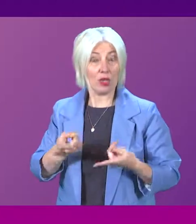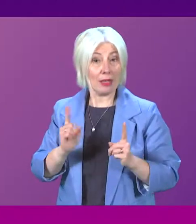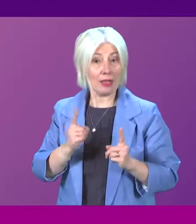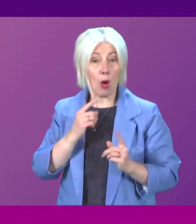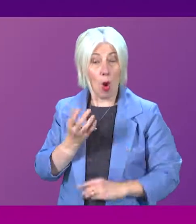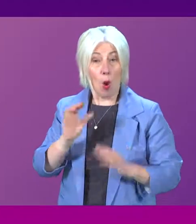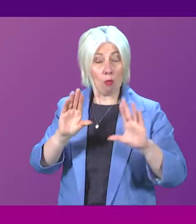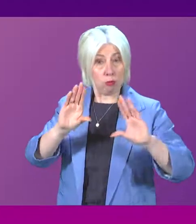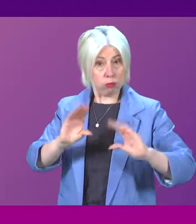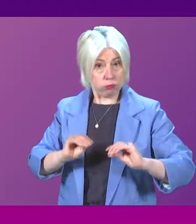Parliament.